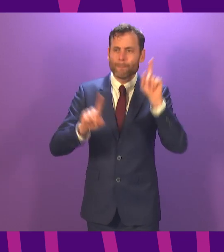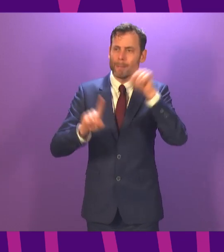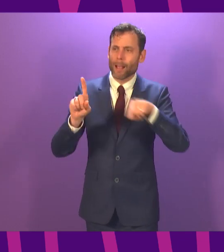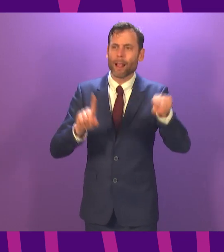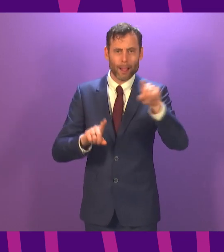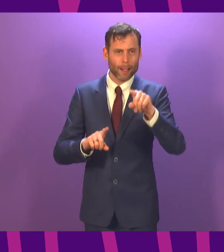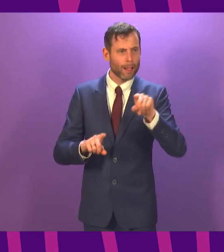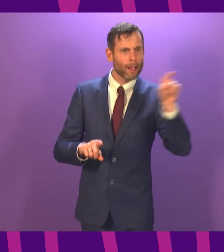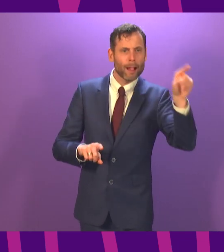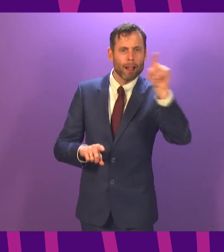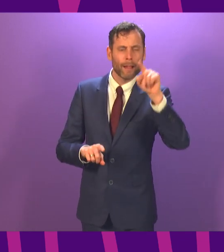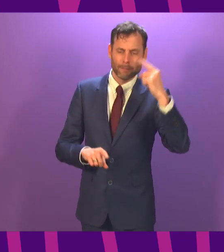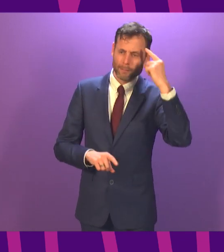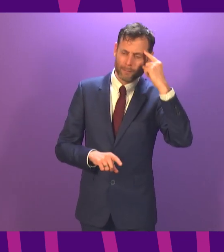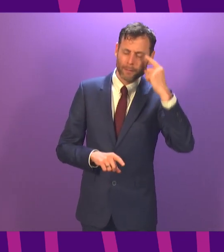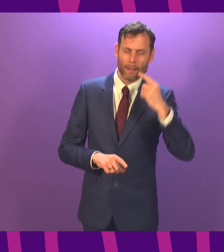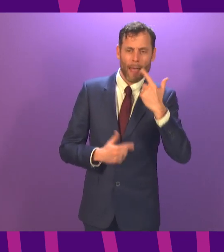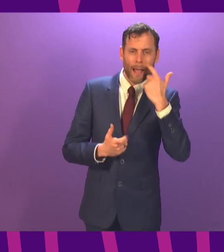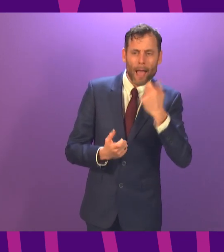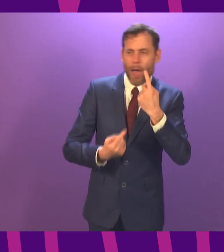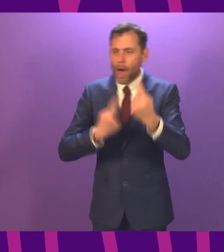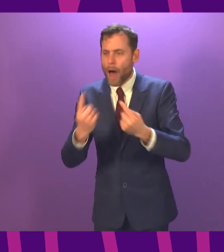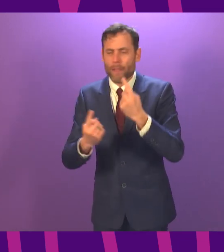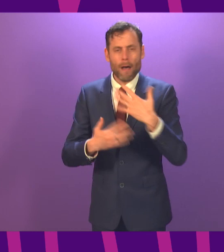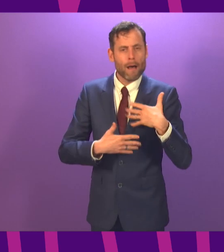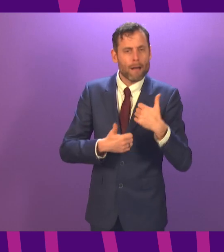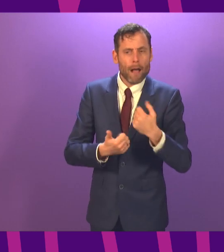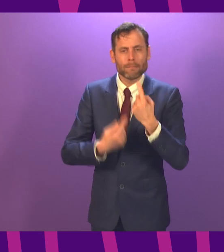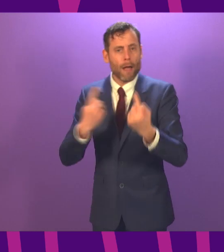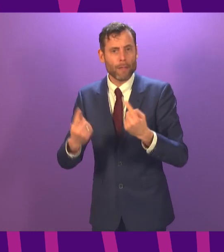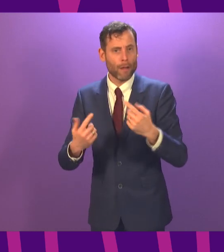As, I know, everybody will, I certainly take comfort in the knowledge that so many people—such